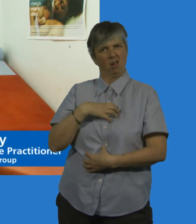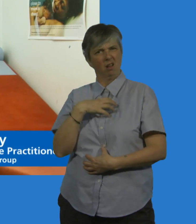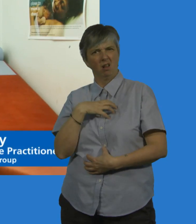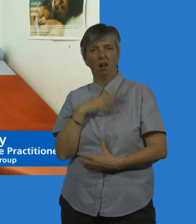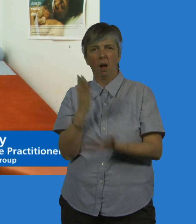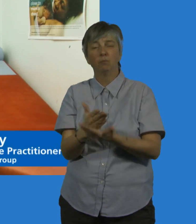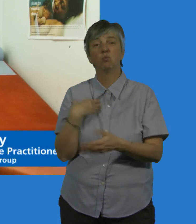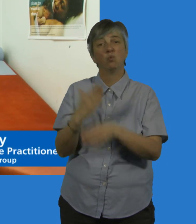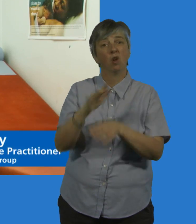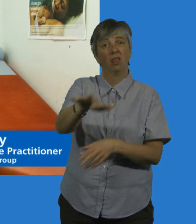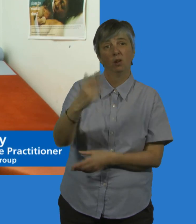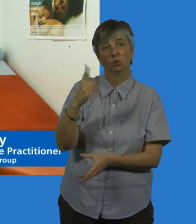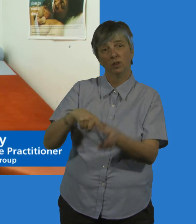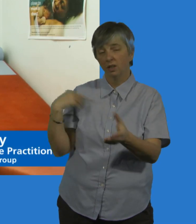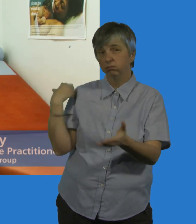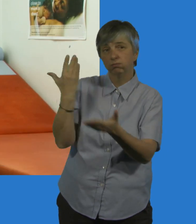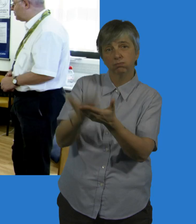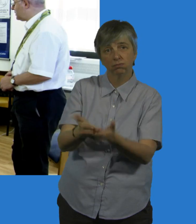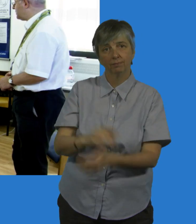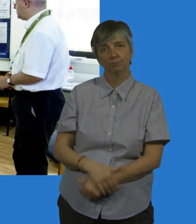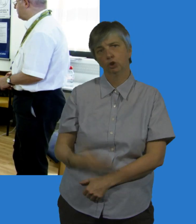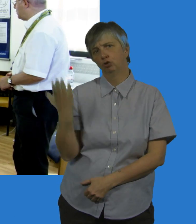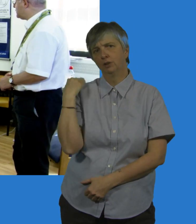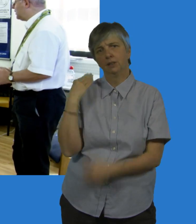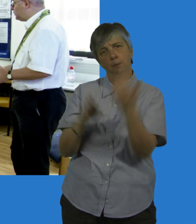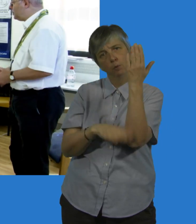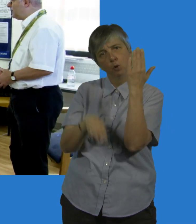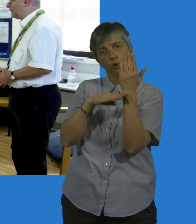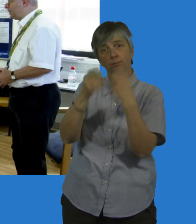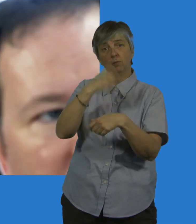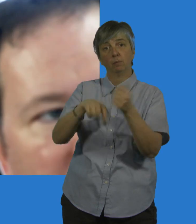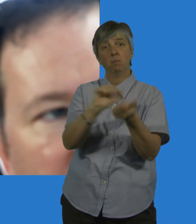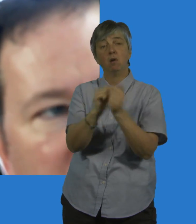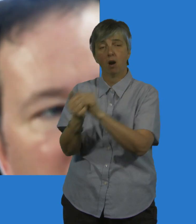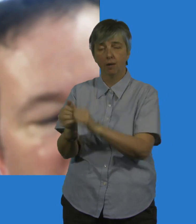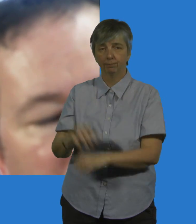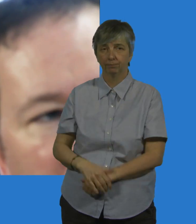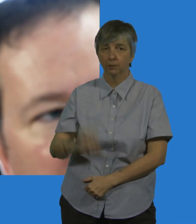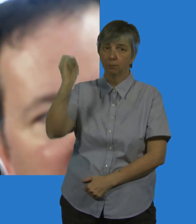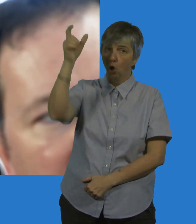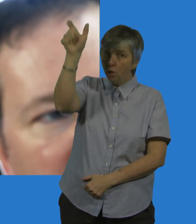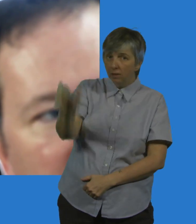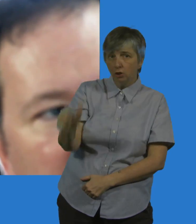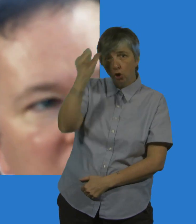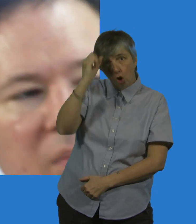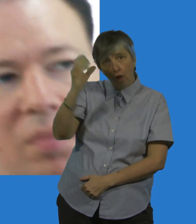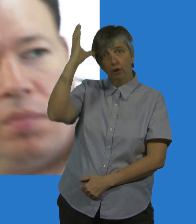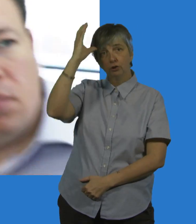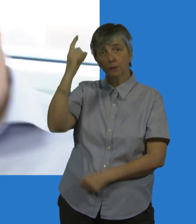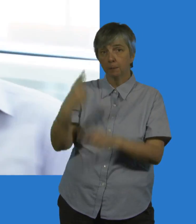practice for about two years now – and I’ve just been made a partner. We are very good at dealing with acute medicine, and we’re able to give antibiotics out, we’re about